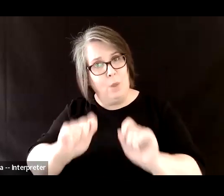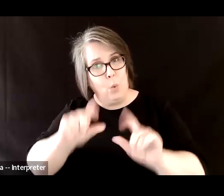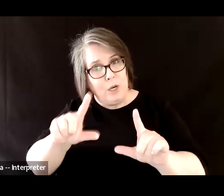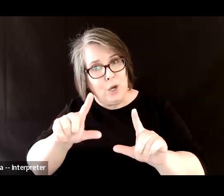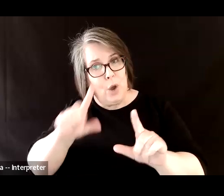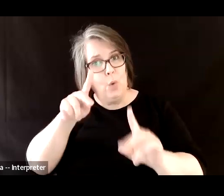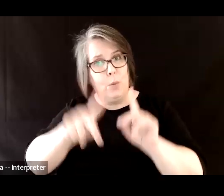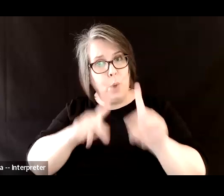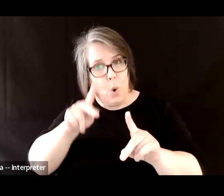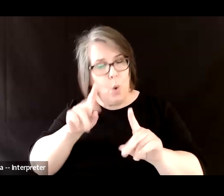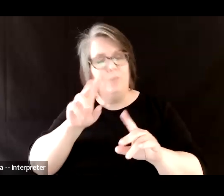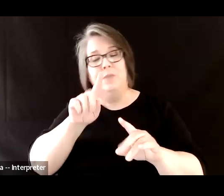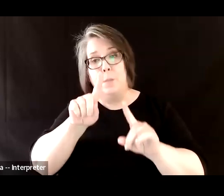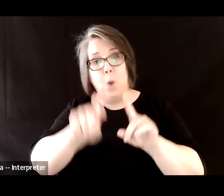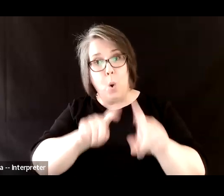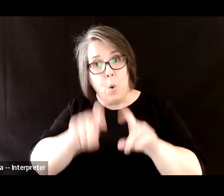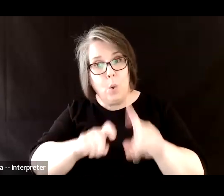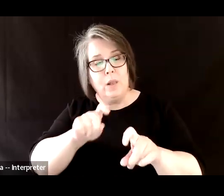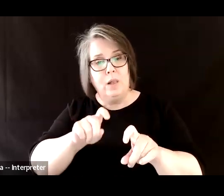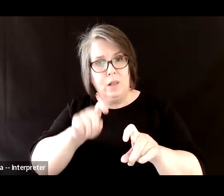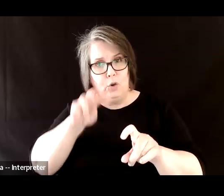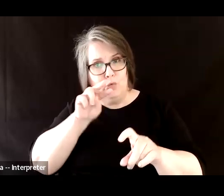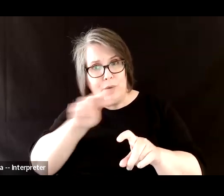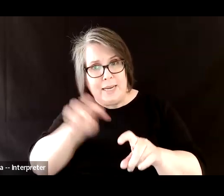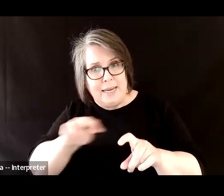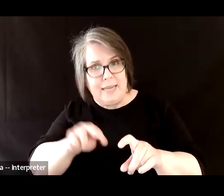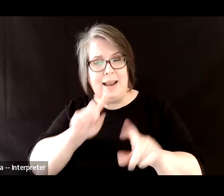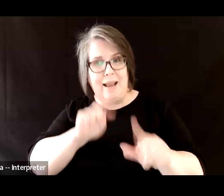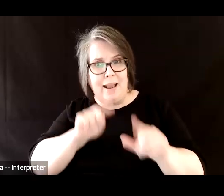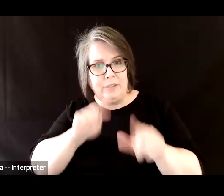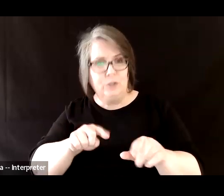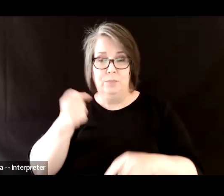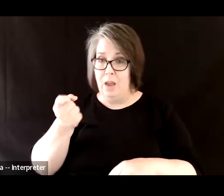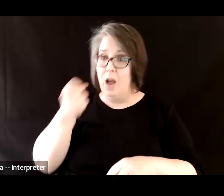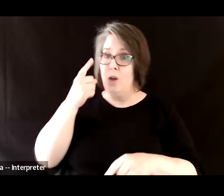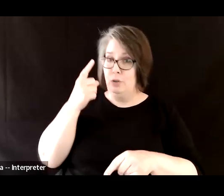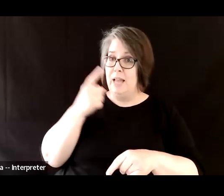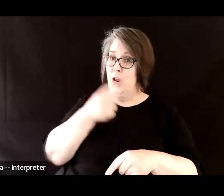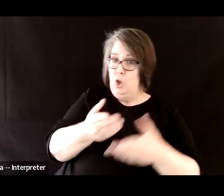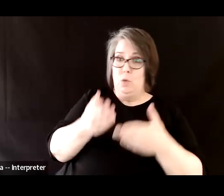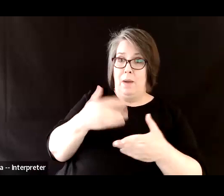figure out how to interact with it. And just understand that it could be an uncomfortable 45